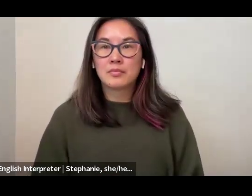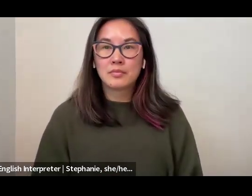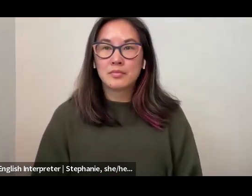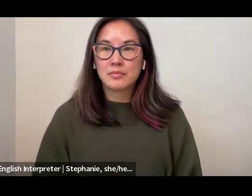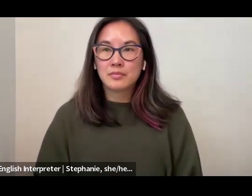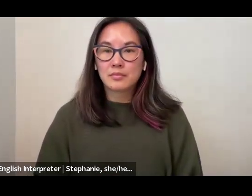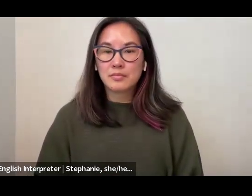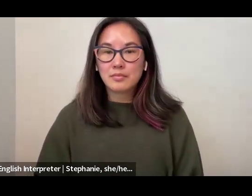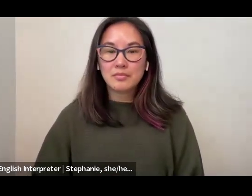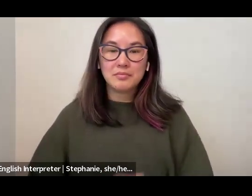Halfway there.